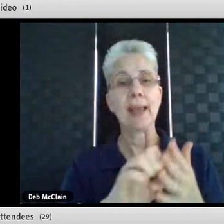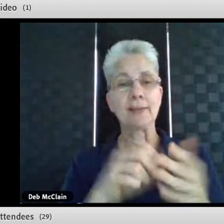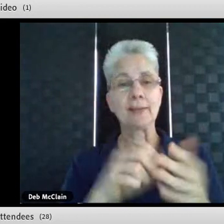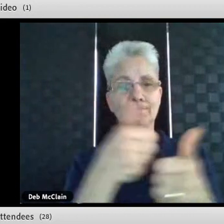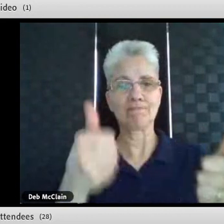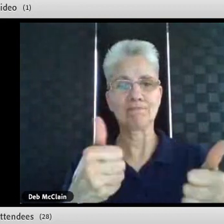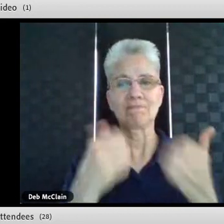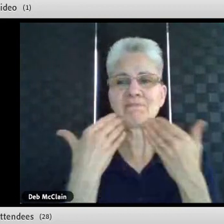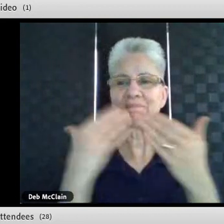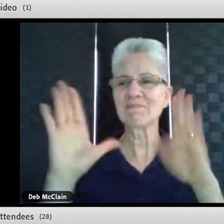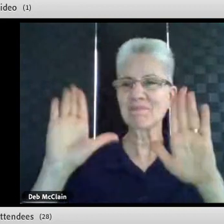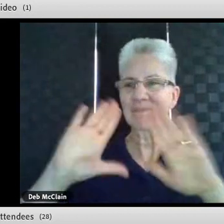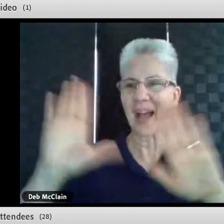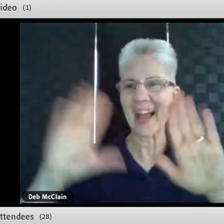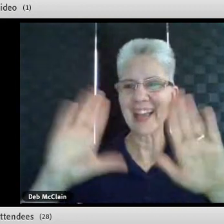Thank you, Stephanie. Thank you, Deb.